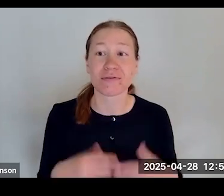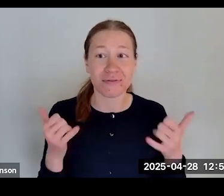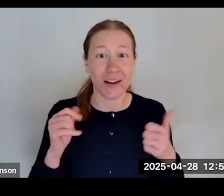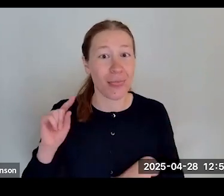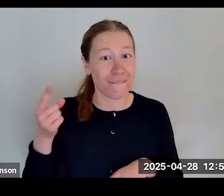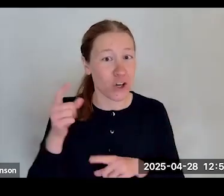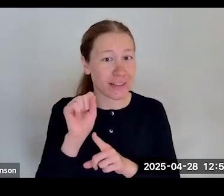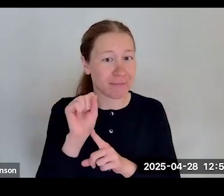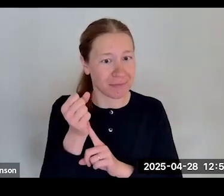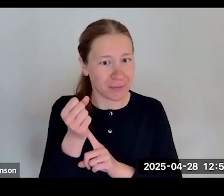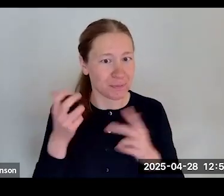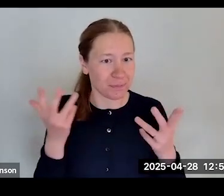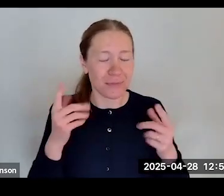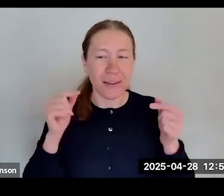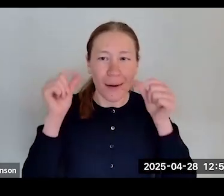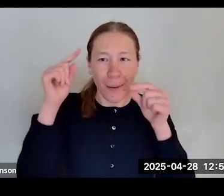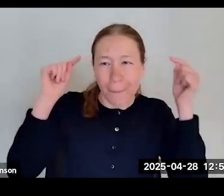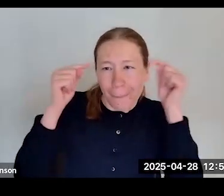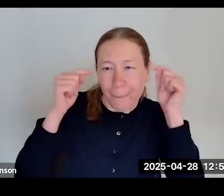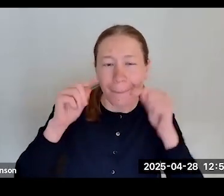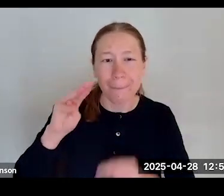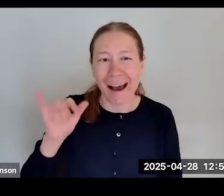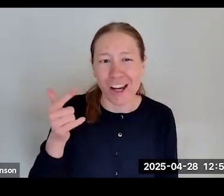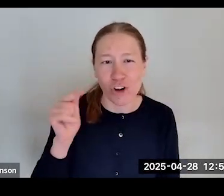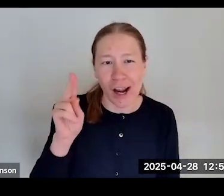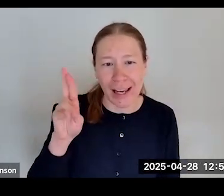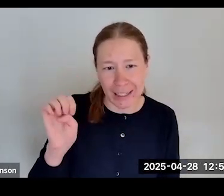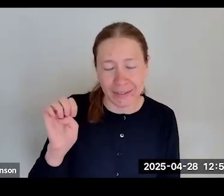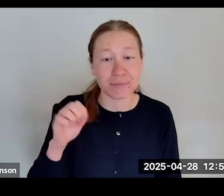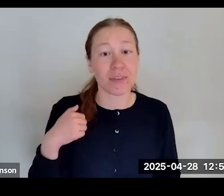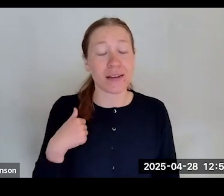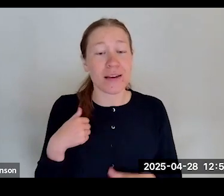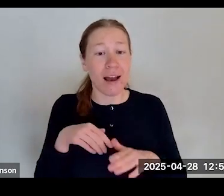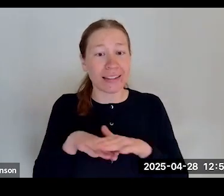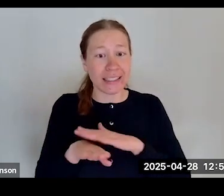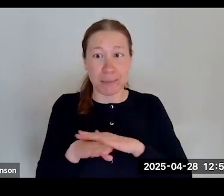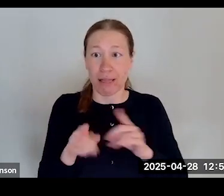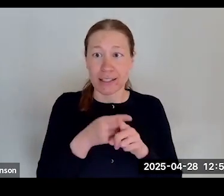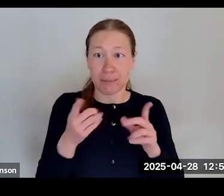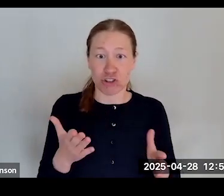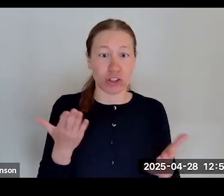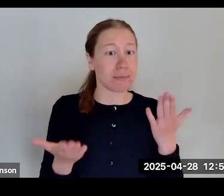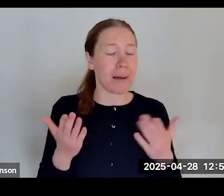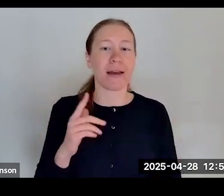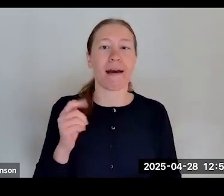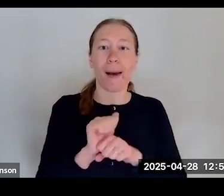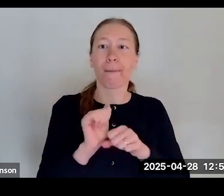All right, the first one I'm gonna go over is a migraine. So as an accessibility specialist, hypothetically, I might have an employee come to me